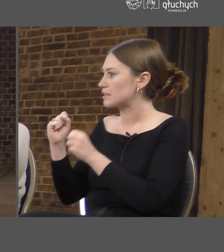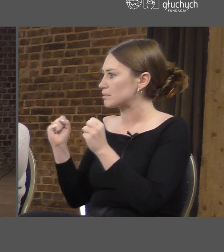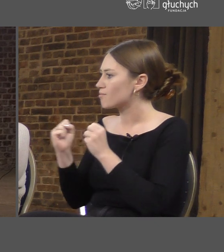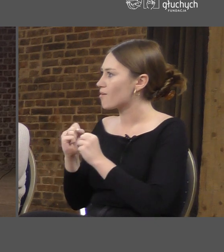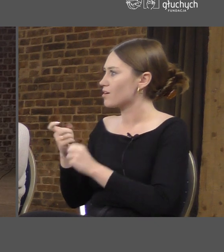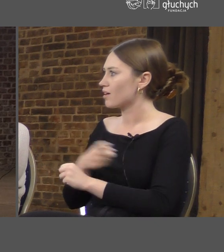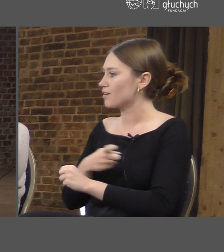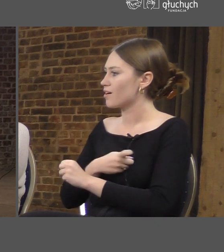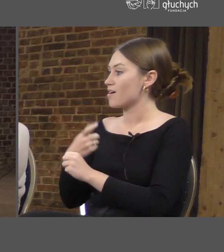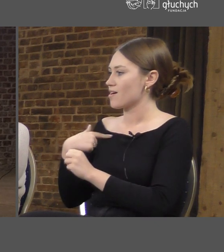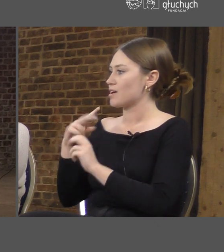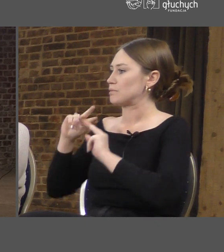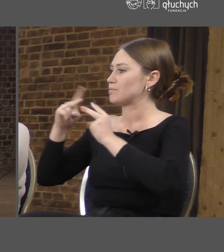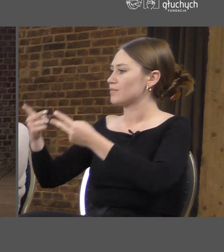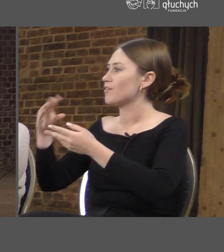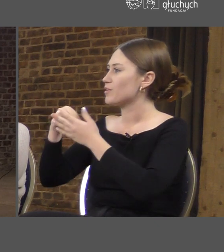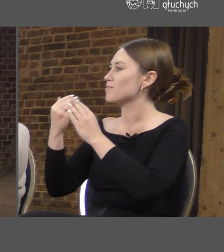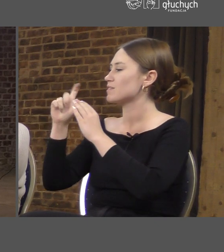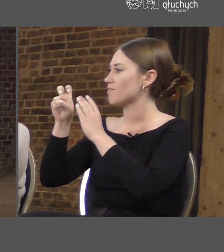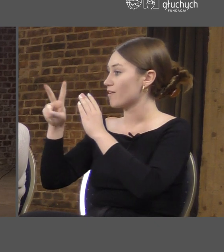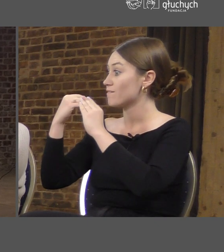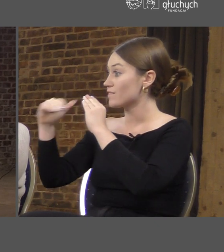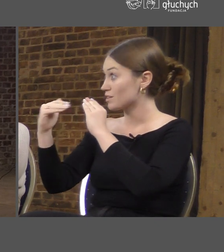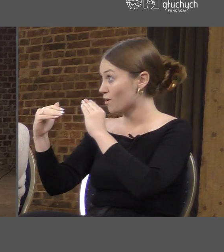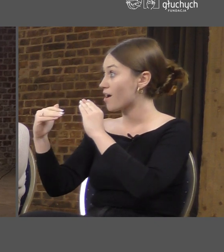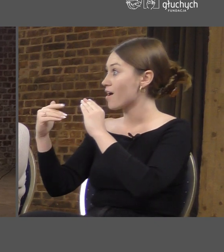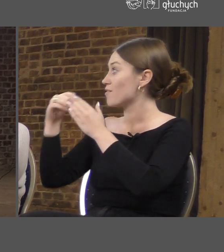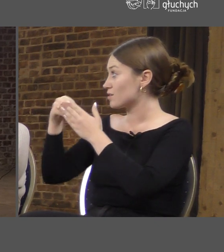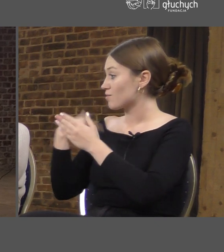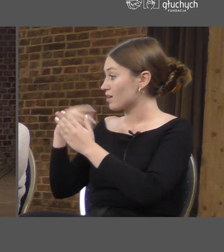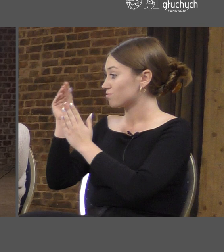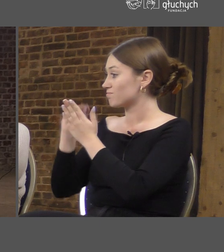to inform at the stage of sending their CV, that they have, for example, a hearing impairment.